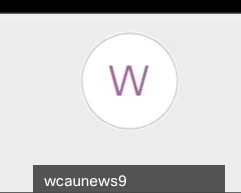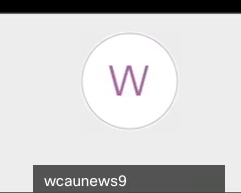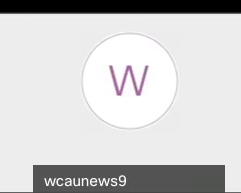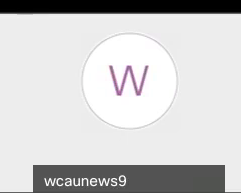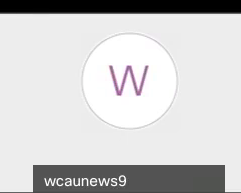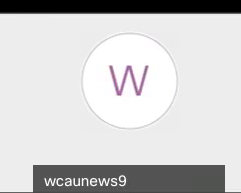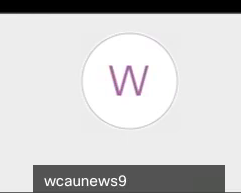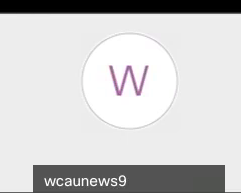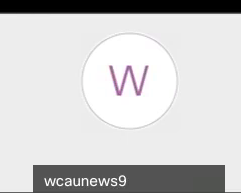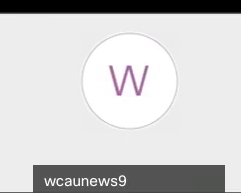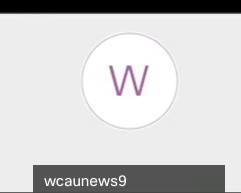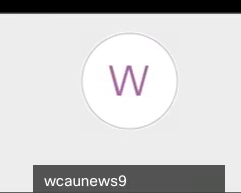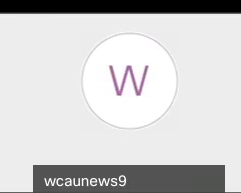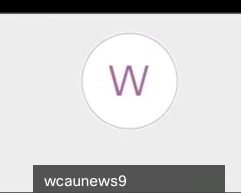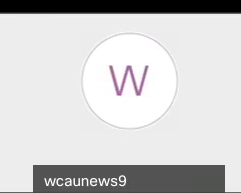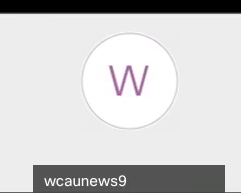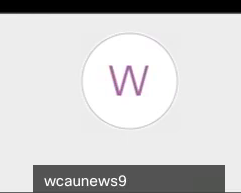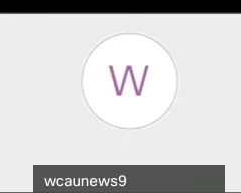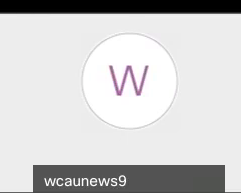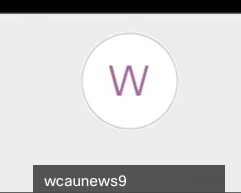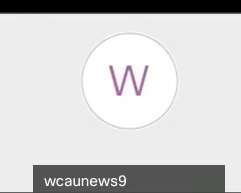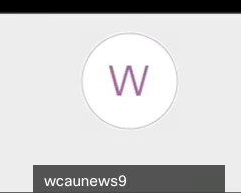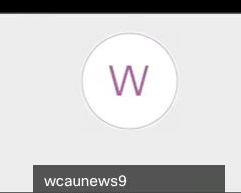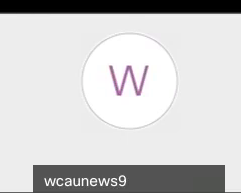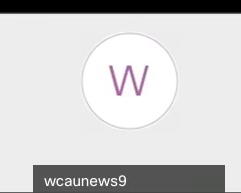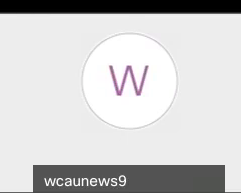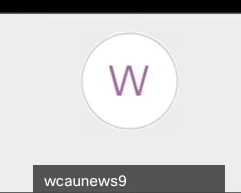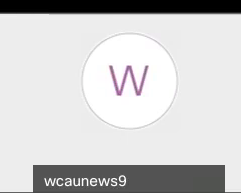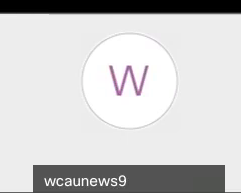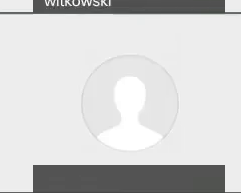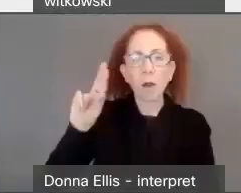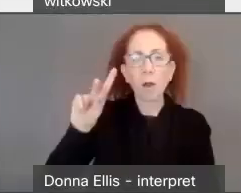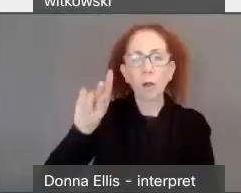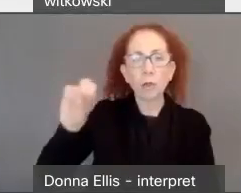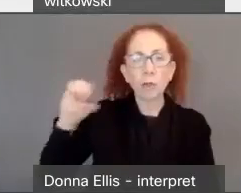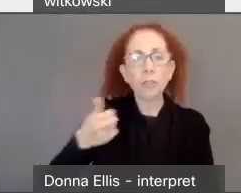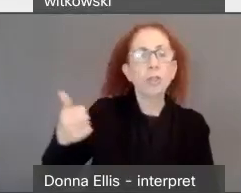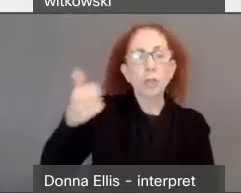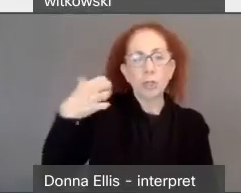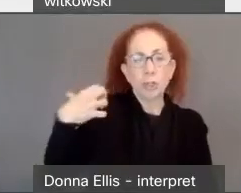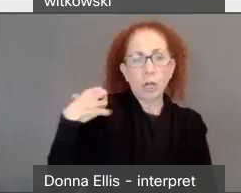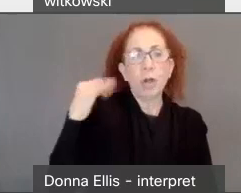Good afternoon, everyone. This is Dr. Val Arkoosh, Chair of the Montgomery County Board of Commissioners.